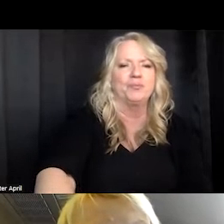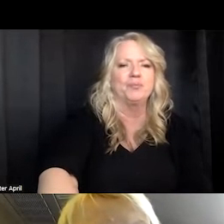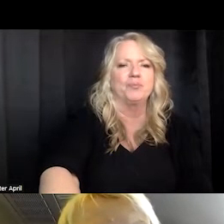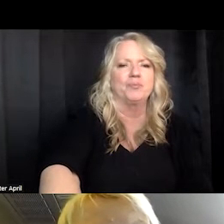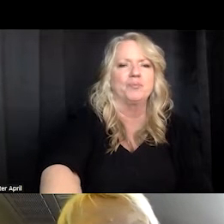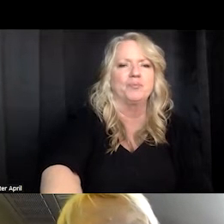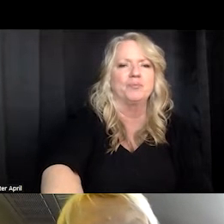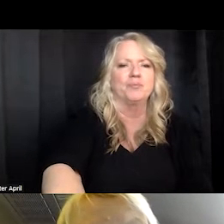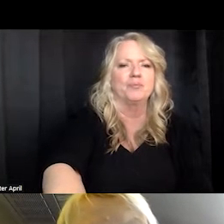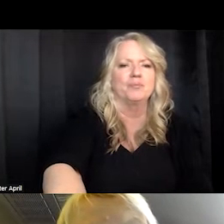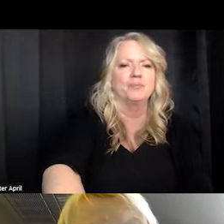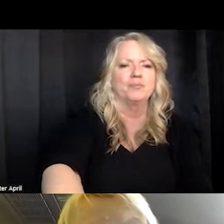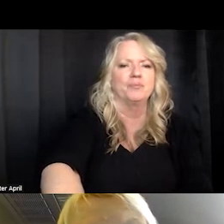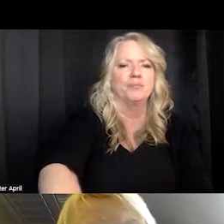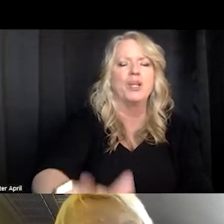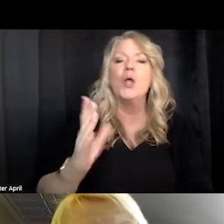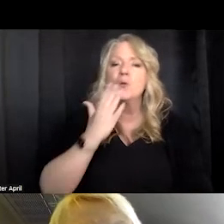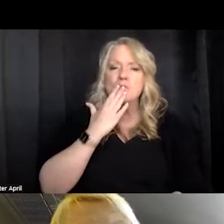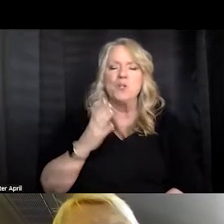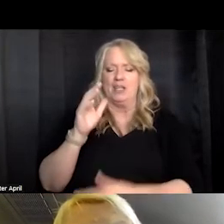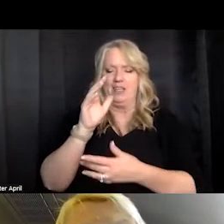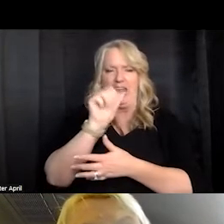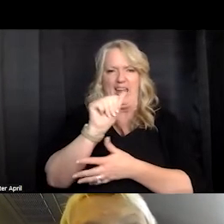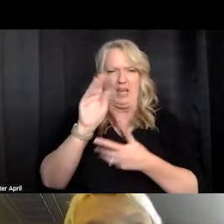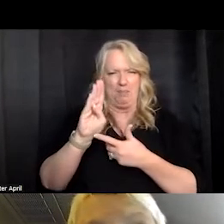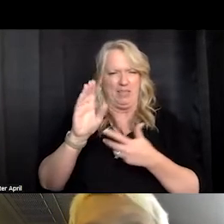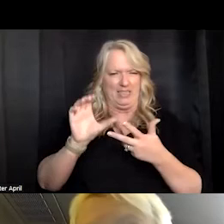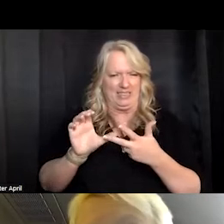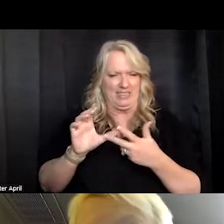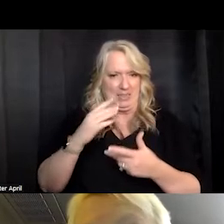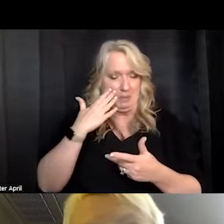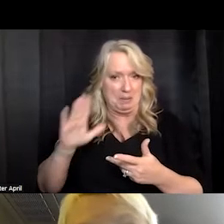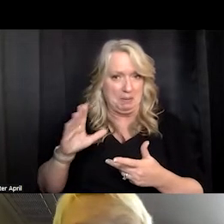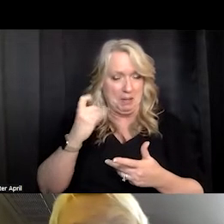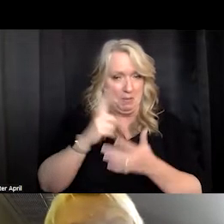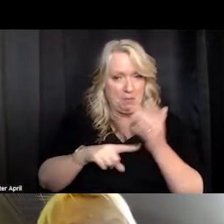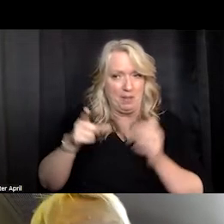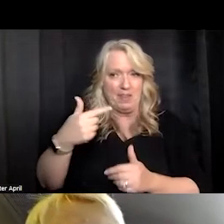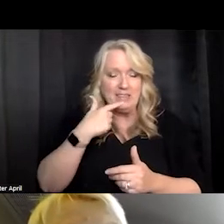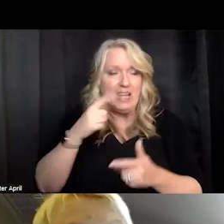LOOKS LIKE NOT VERY MANY PEOPLE WENT WITH D. BUT THERE IS A GOOD -- A GOOD, A, B,